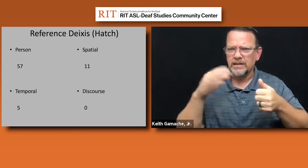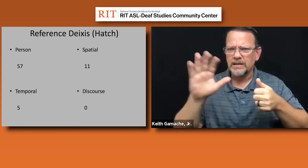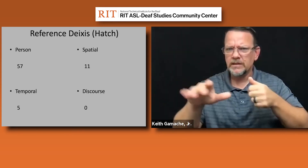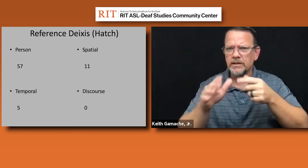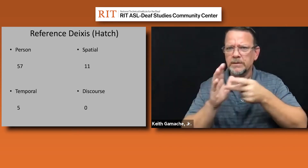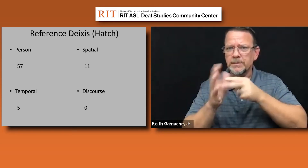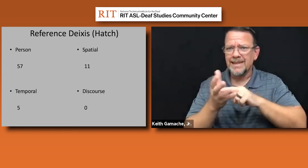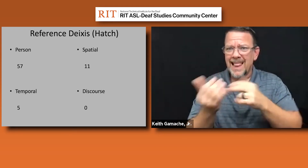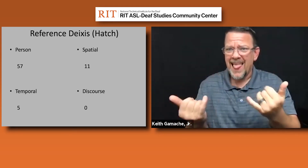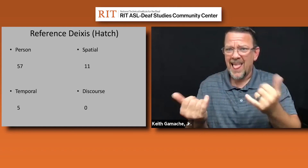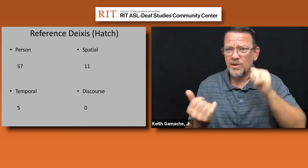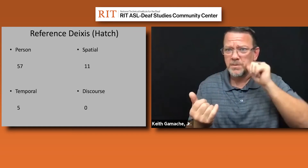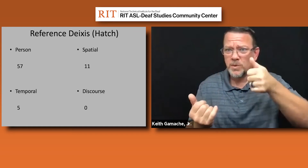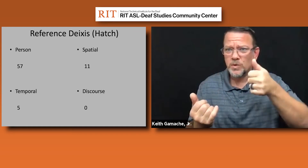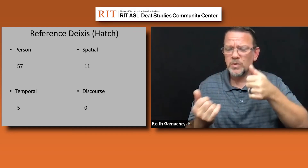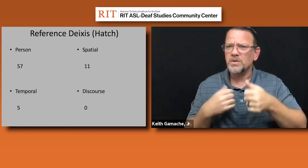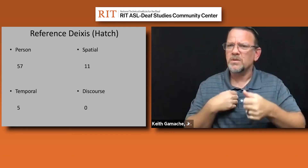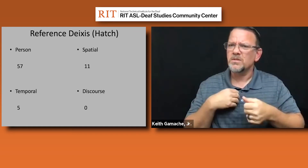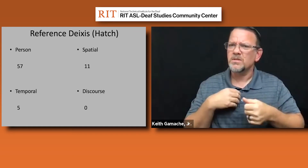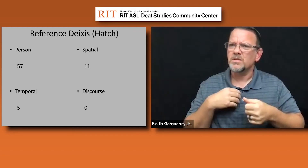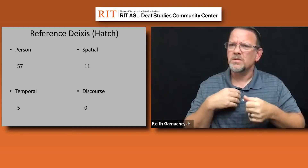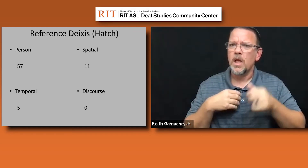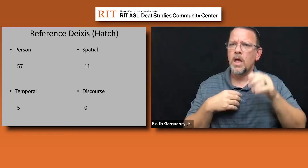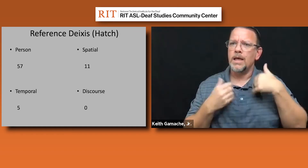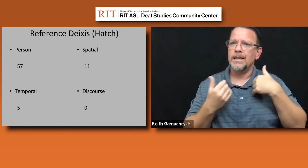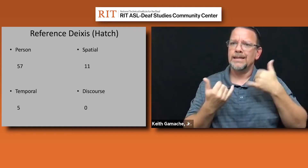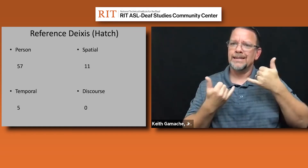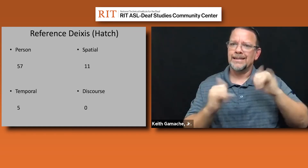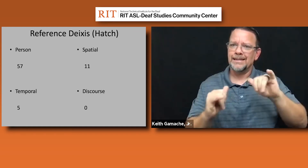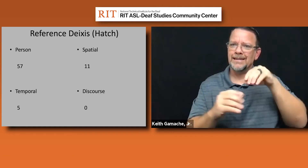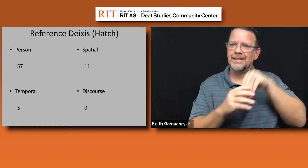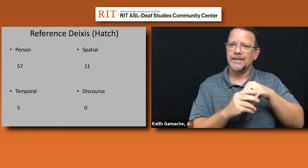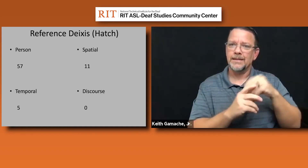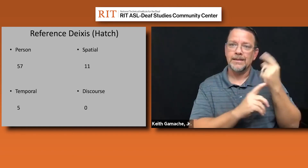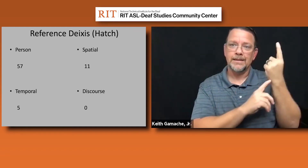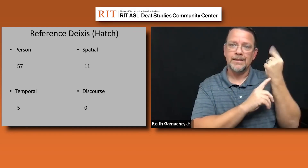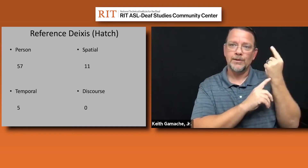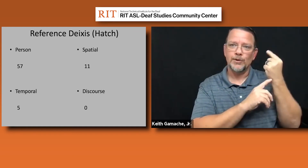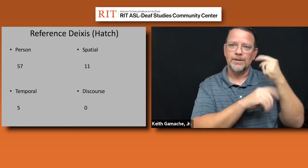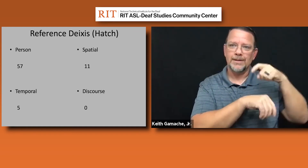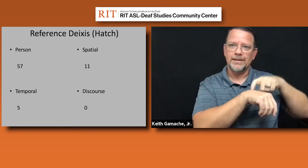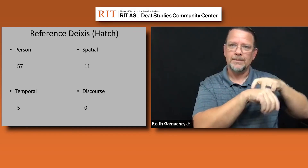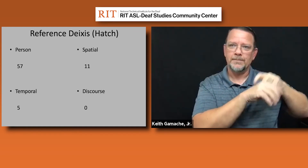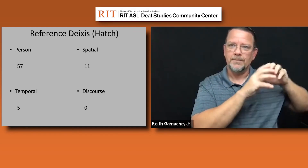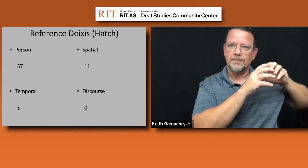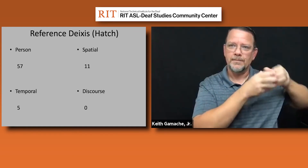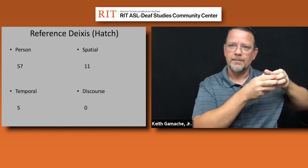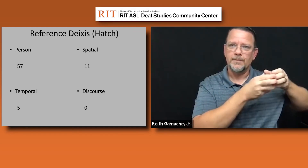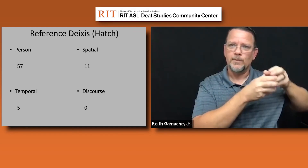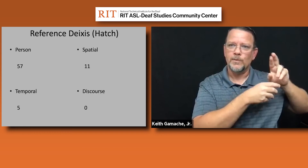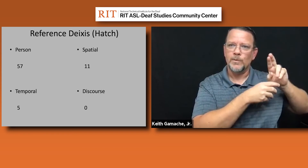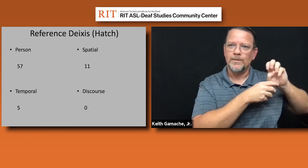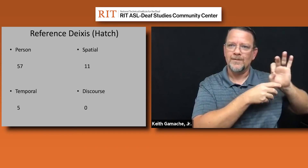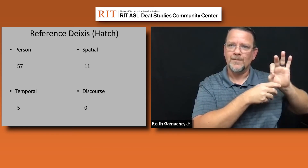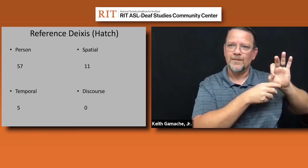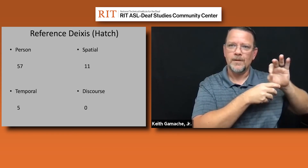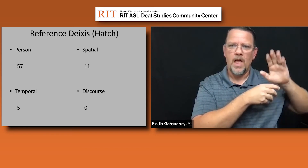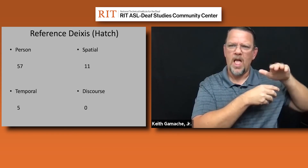and then said tomorrow, and so, I was asked, "Last year tomorrow, like, when, tomorrow last year?